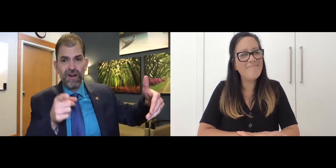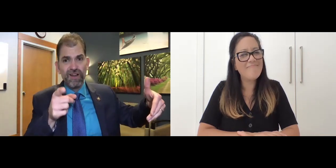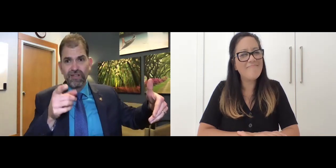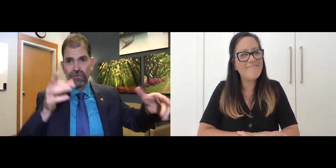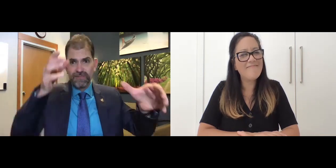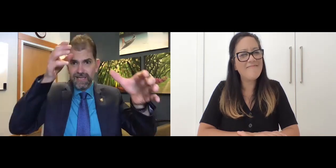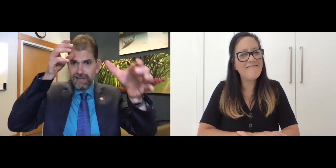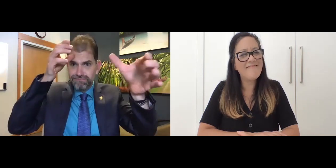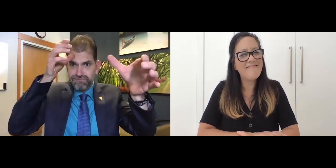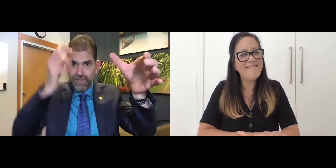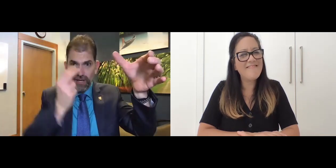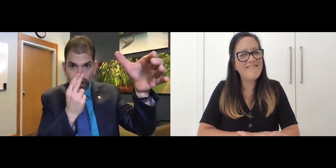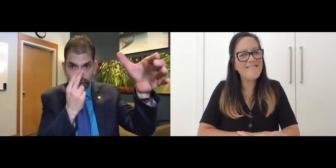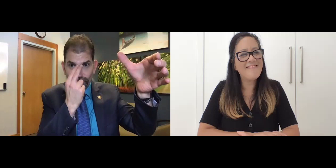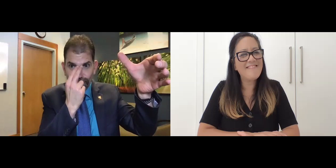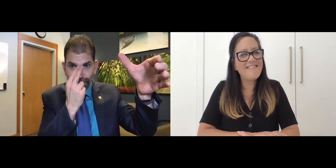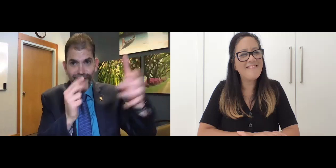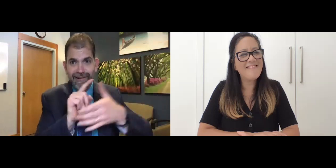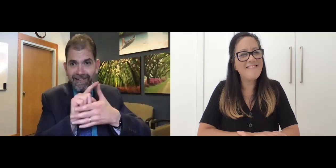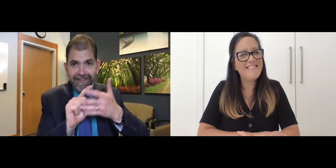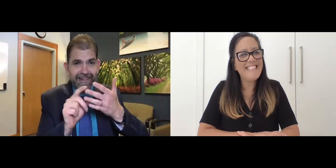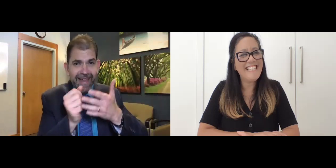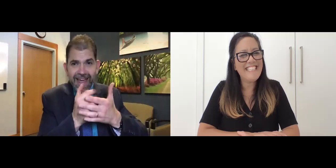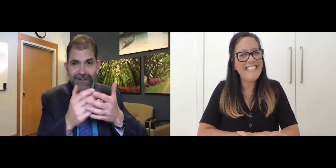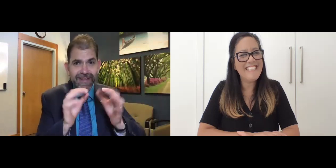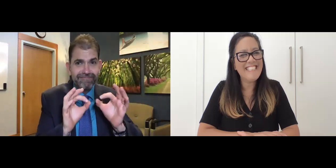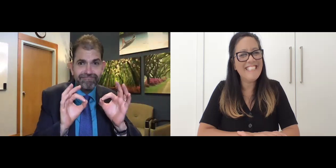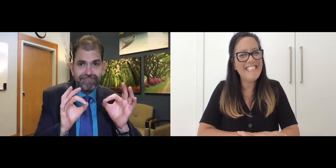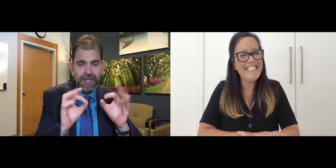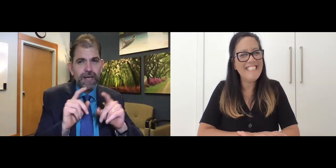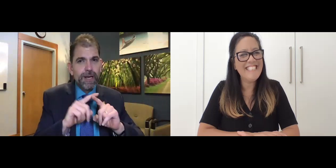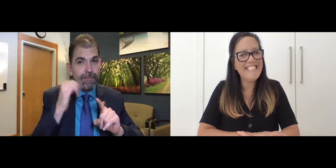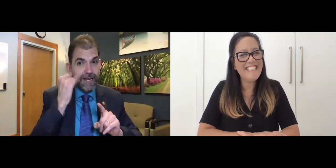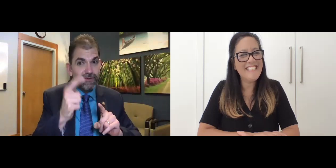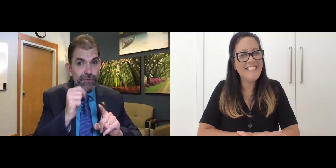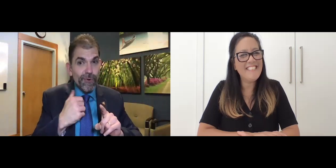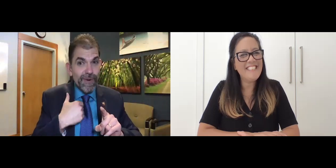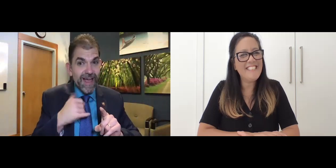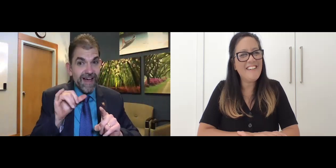everything there. You could be brilliant and studious and have everything to be